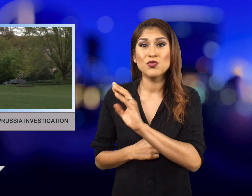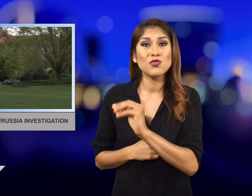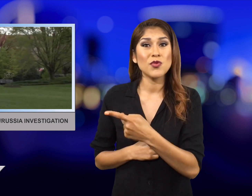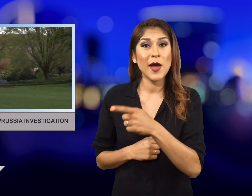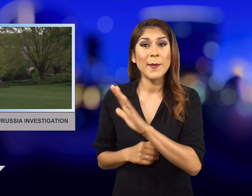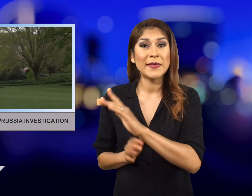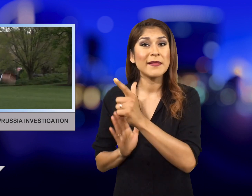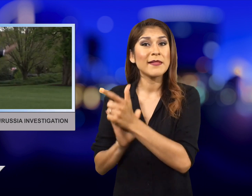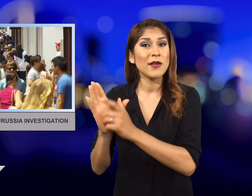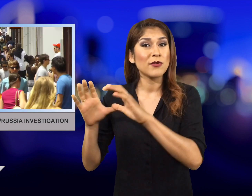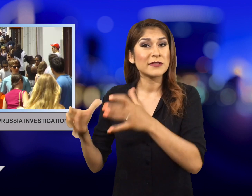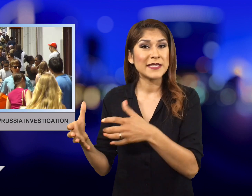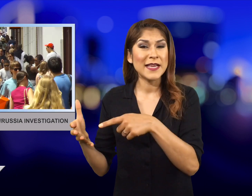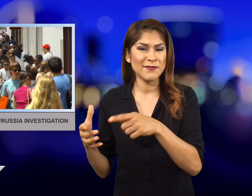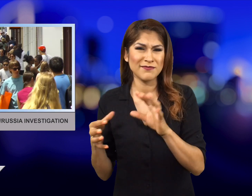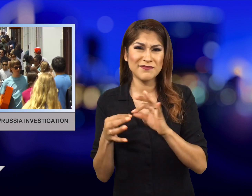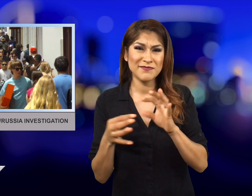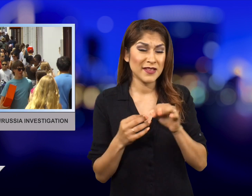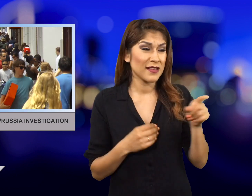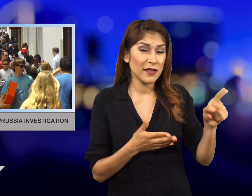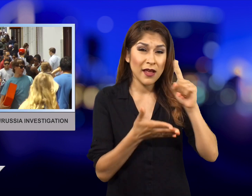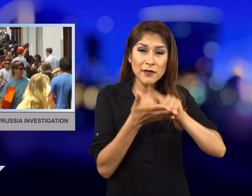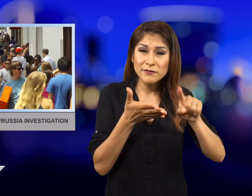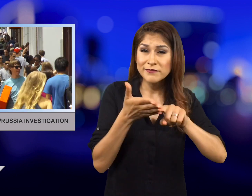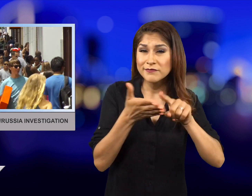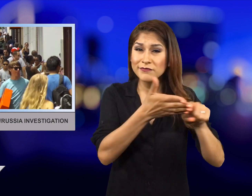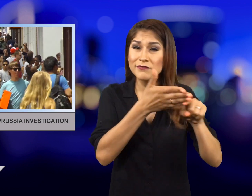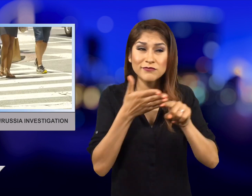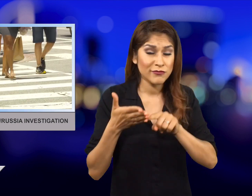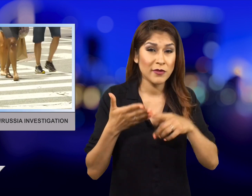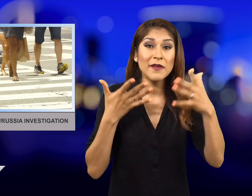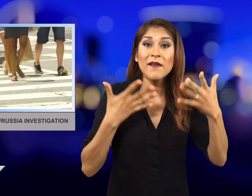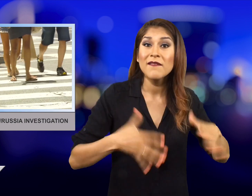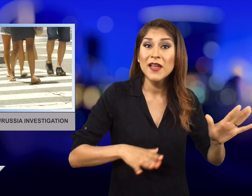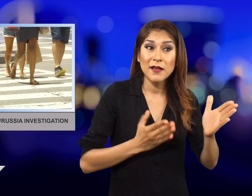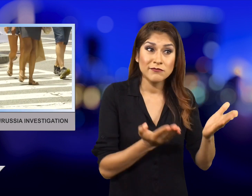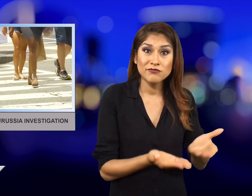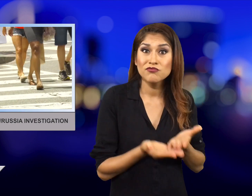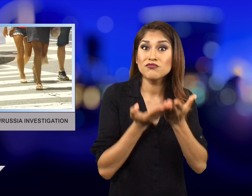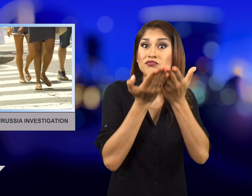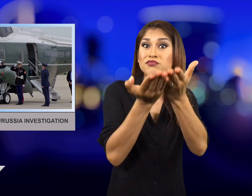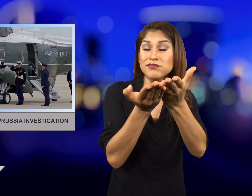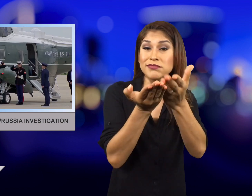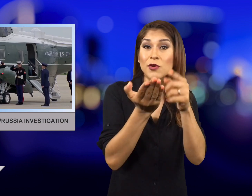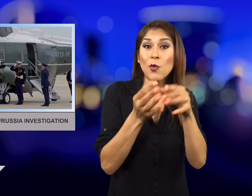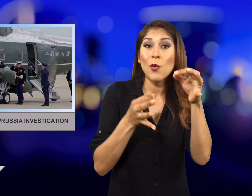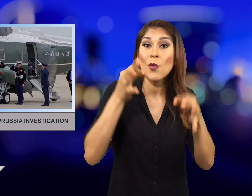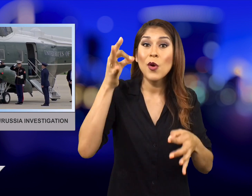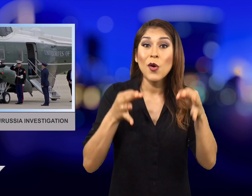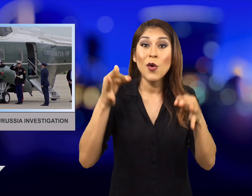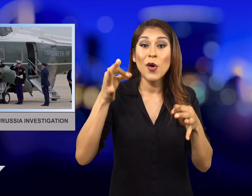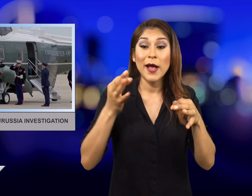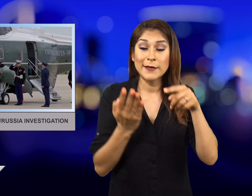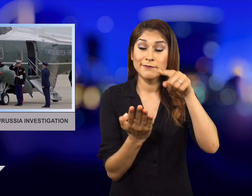Now Trump's legal team says the outcome of that investigation will fall to the court